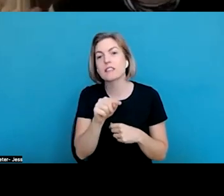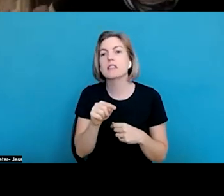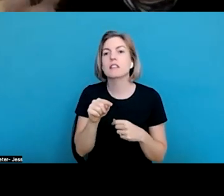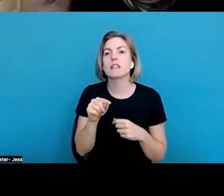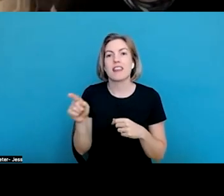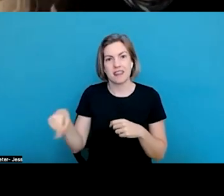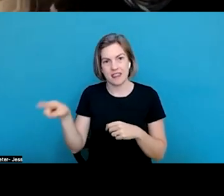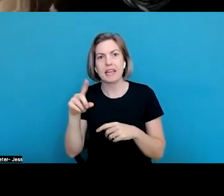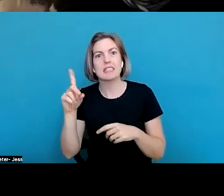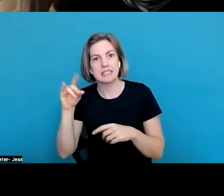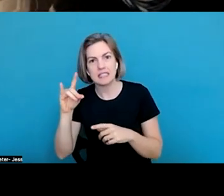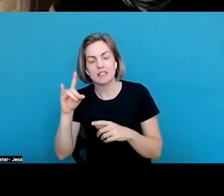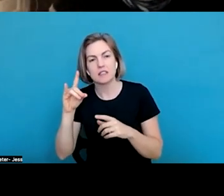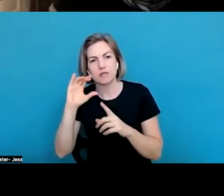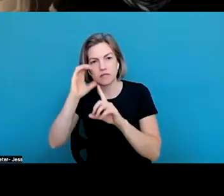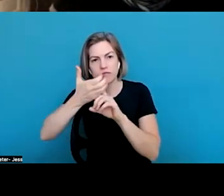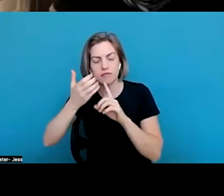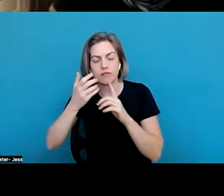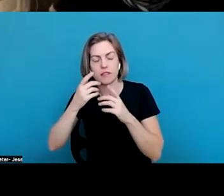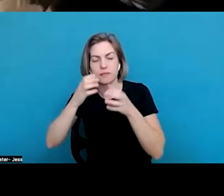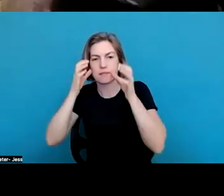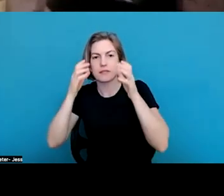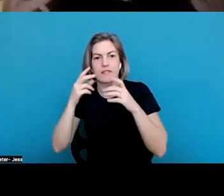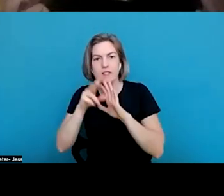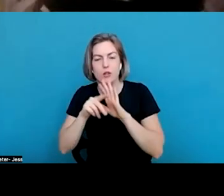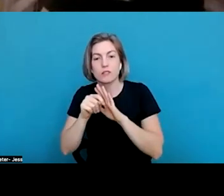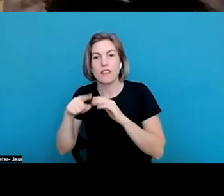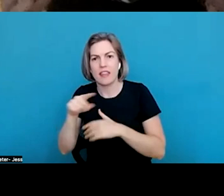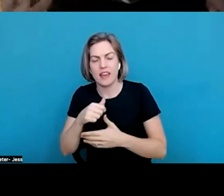It helped them enormously to know where they were,